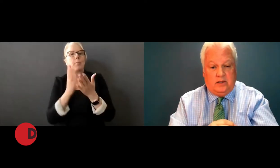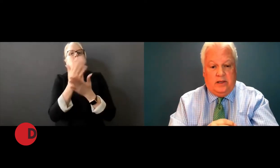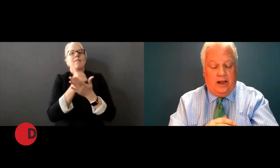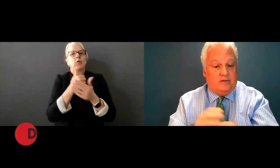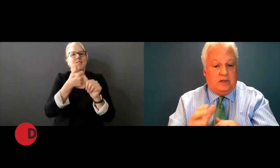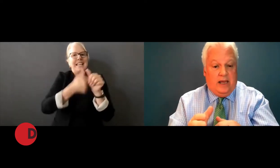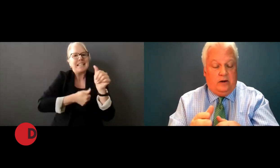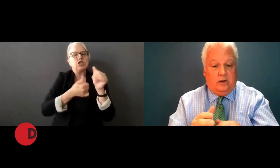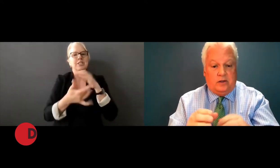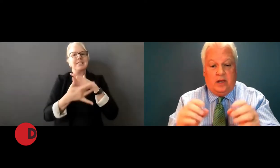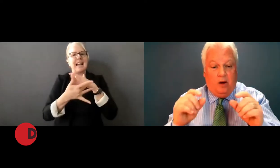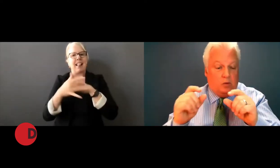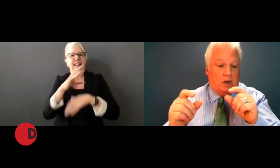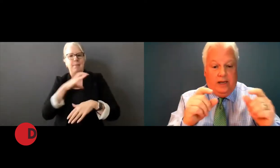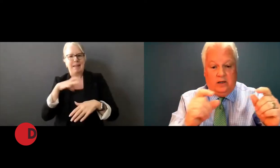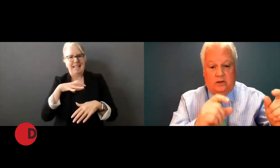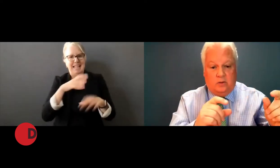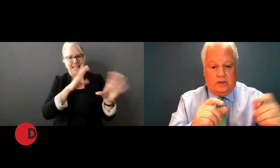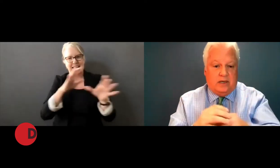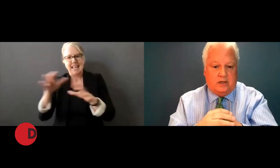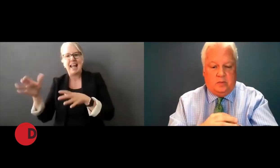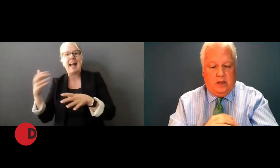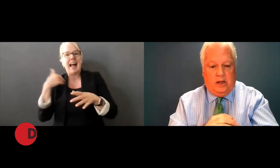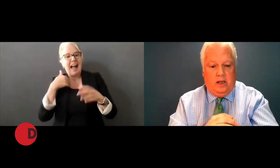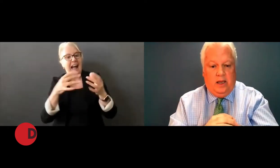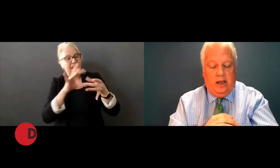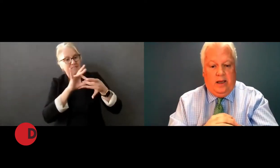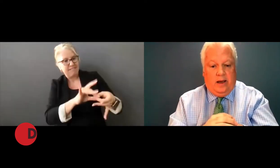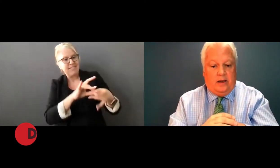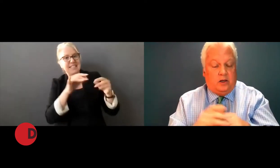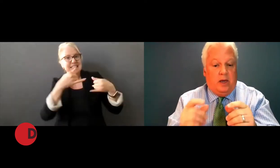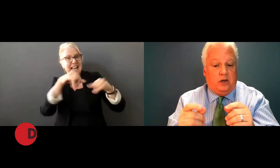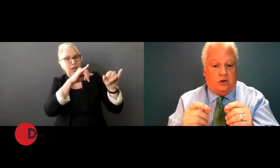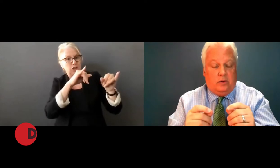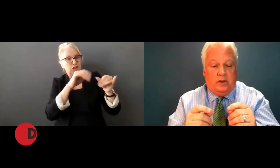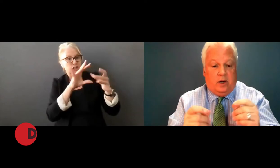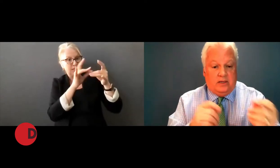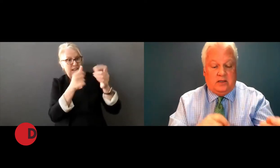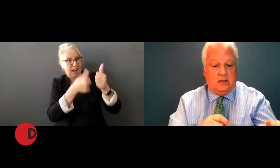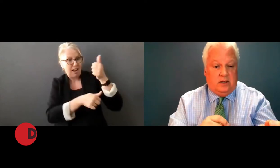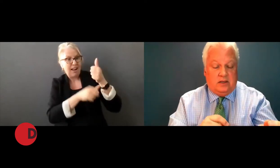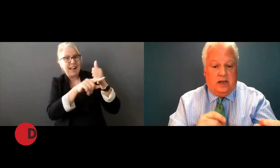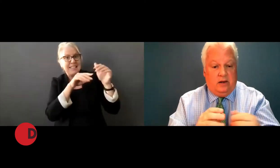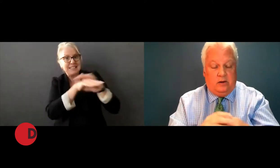That report would be reviewed by each technical committee to check